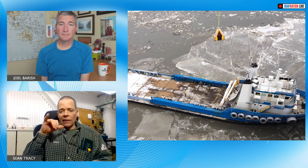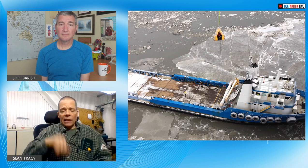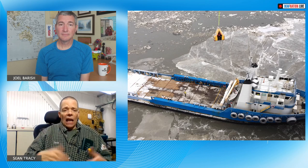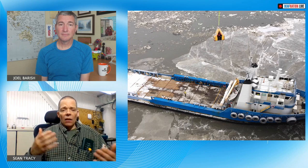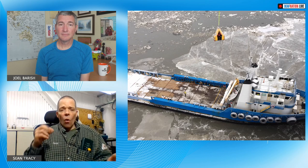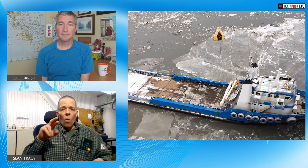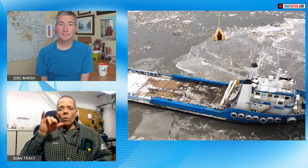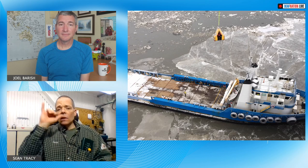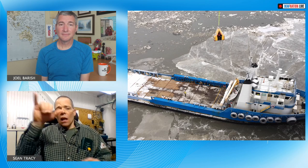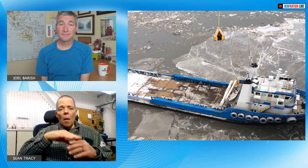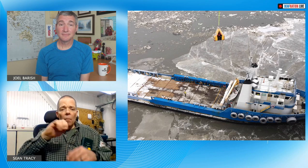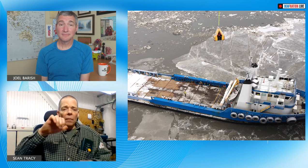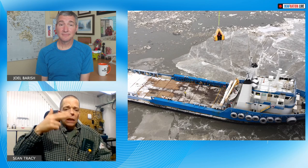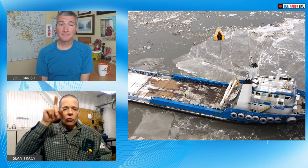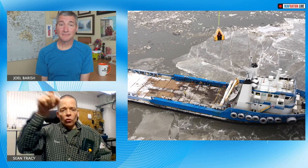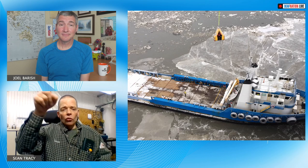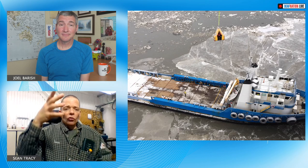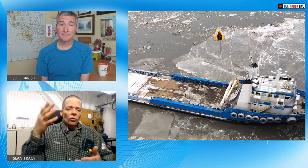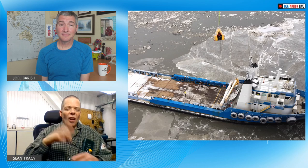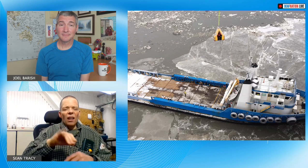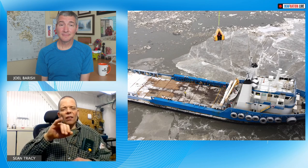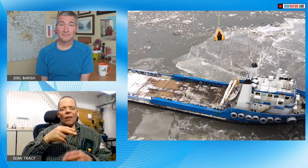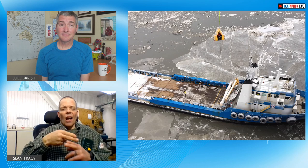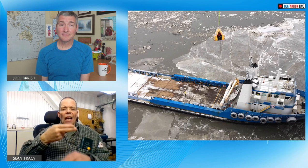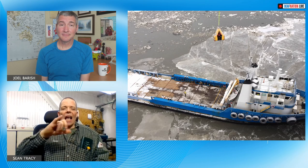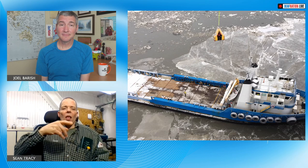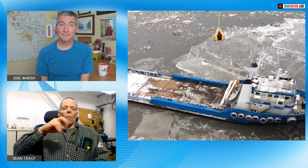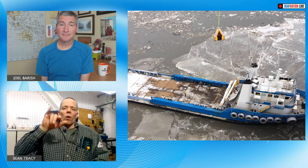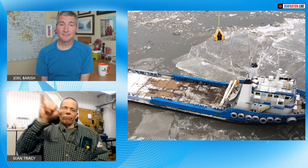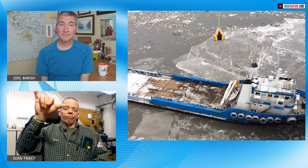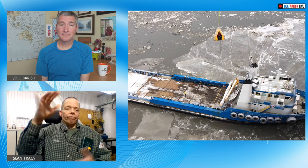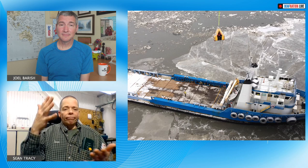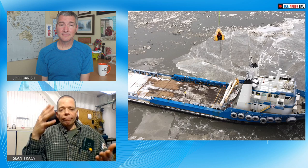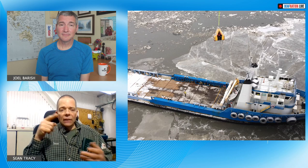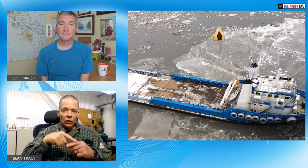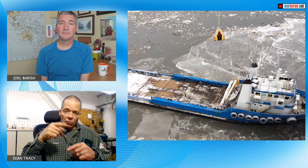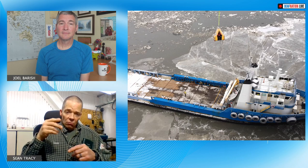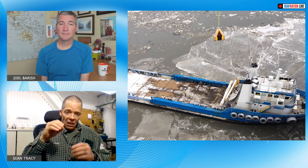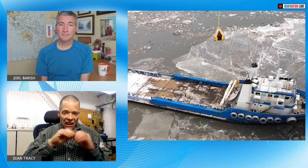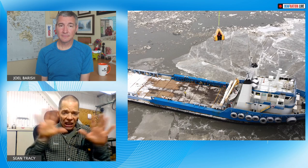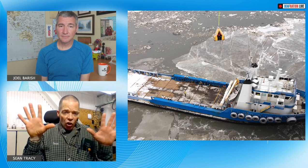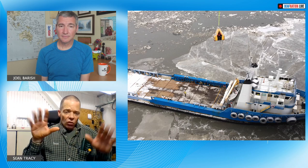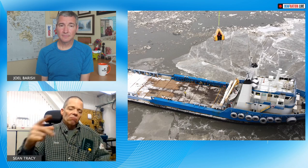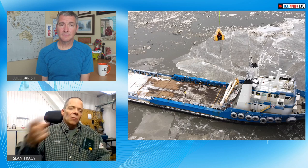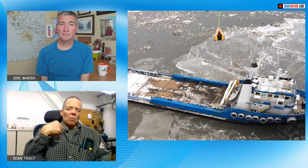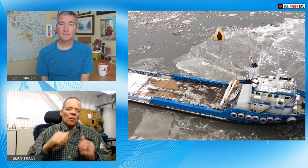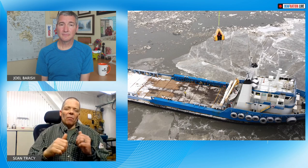stay on shore at the heliport. Once the weather clears, then we're able to travel.